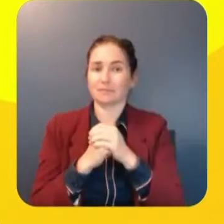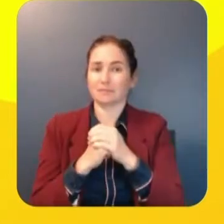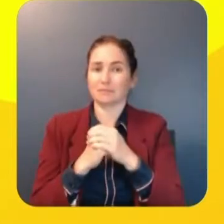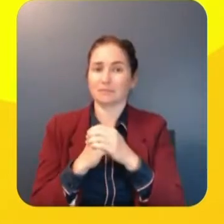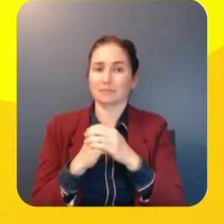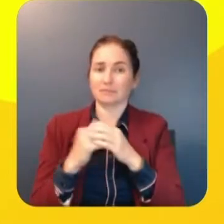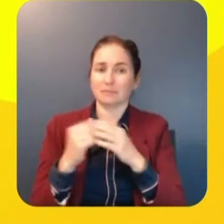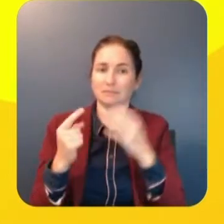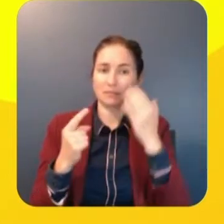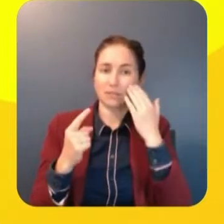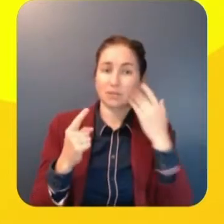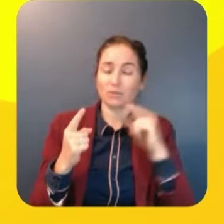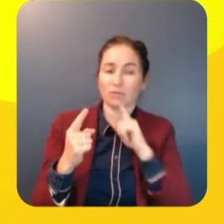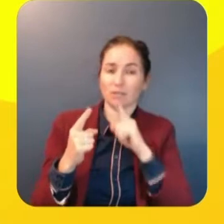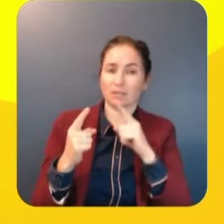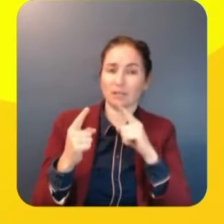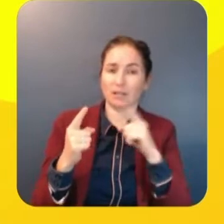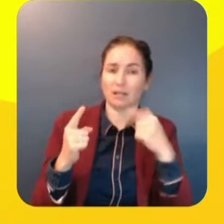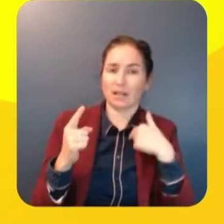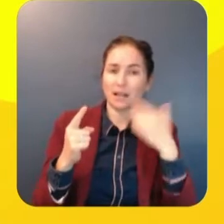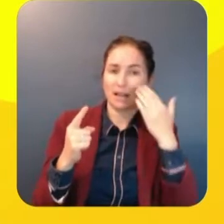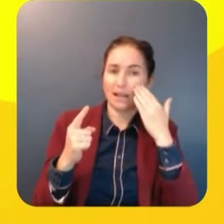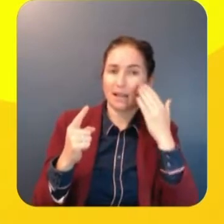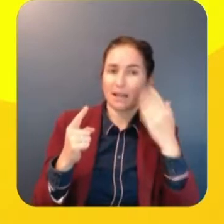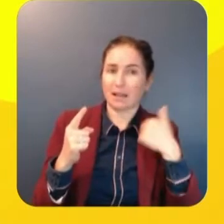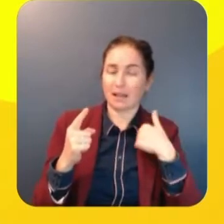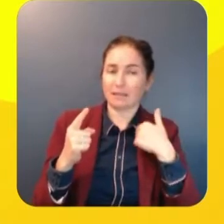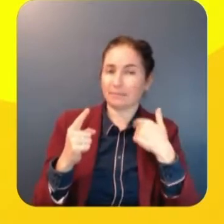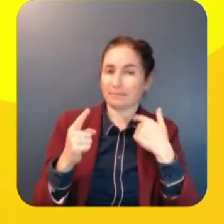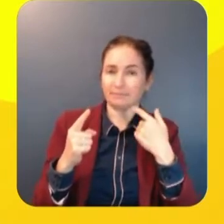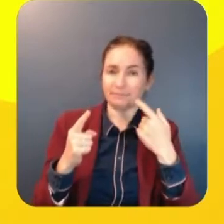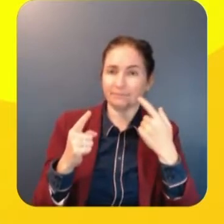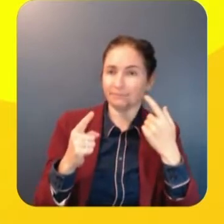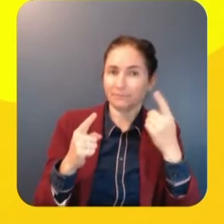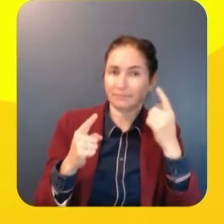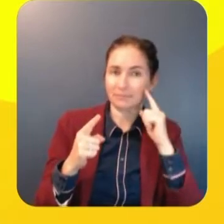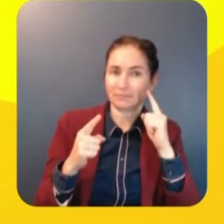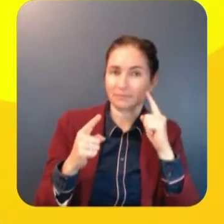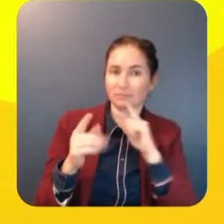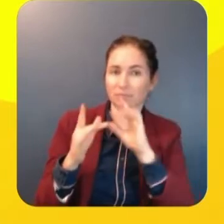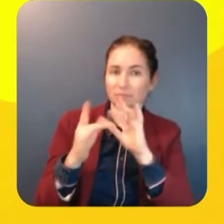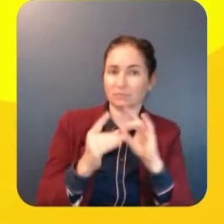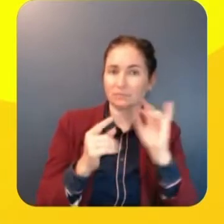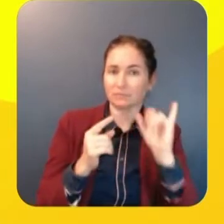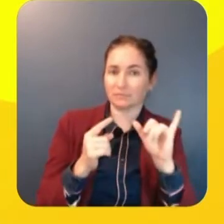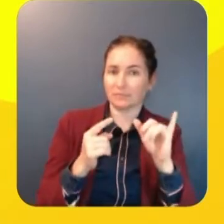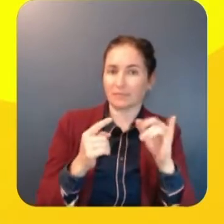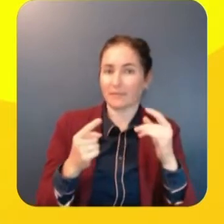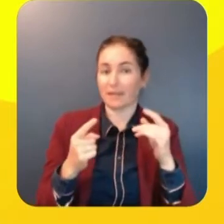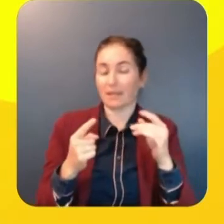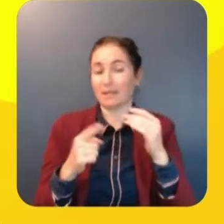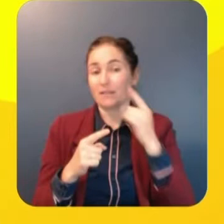popularly known or coined as the Rooney Rule, where for every single board seat,